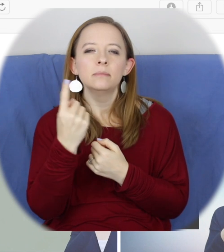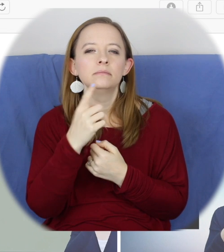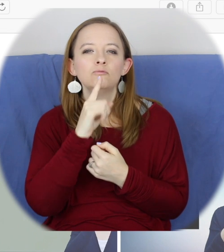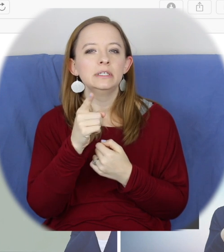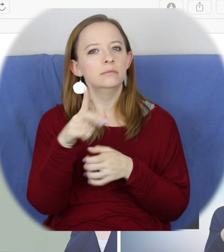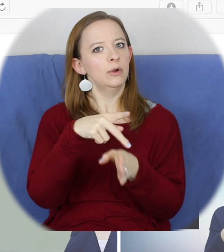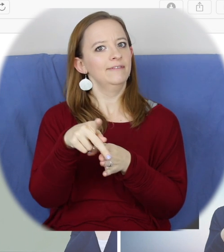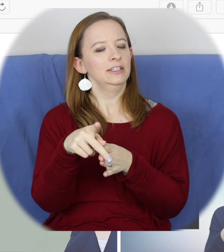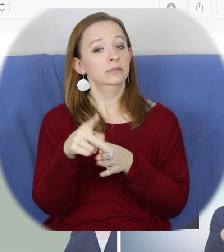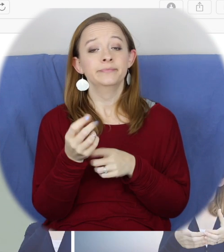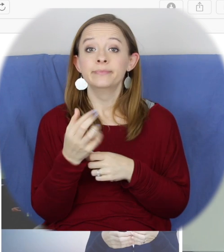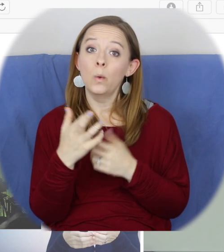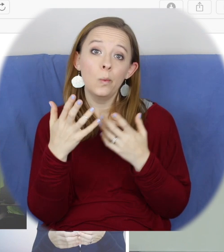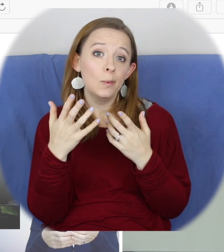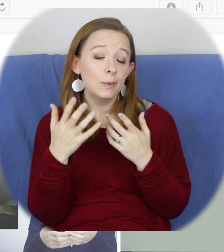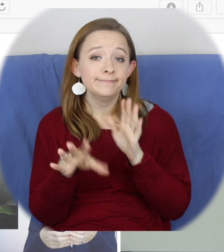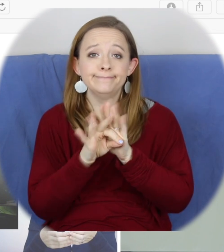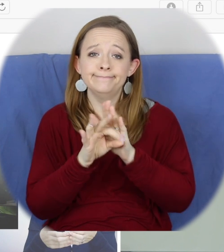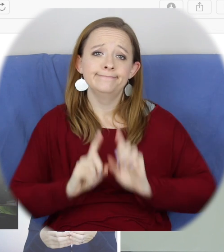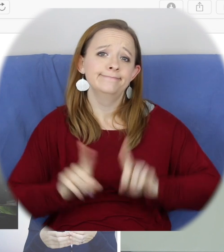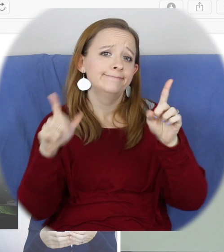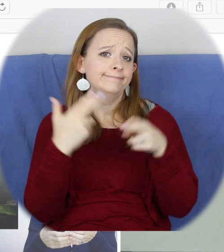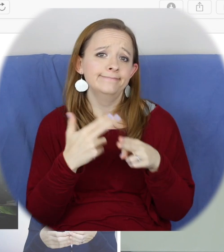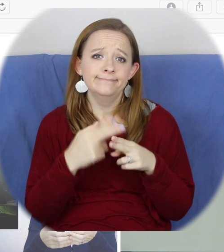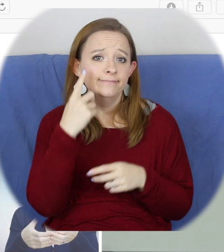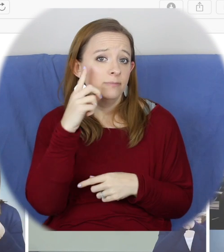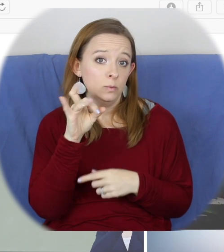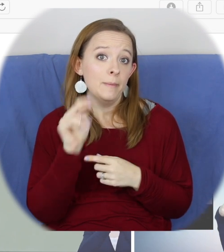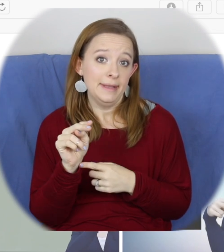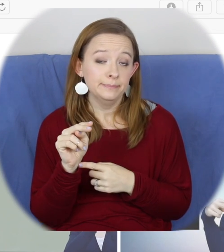But something very professional or you can just pick a different name for a domain.